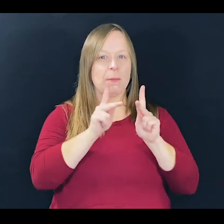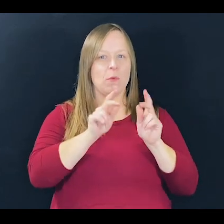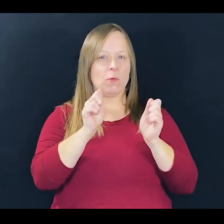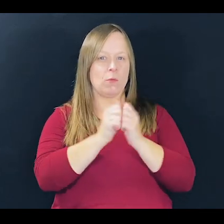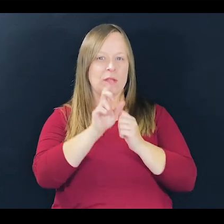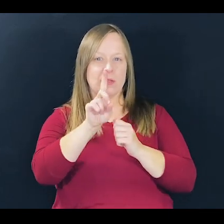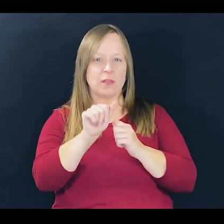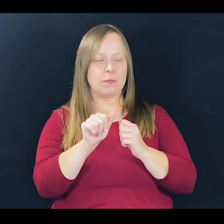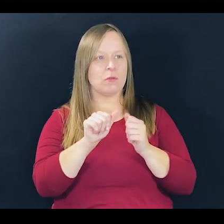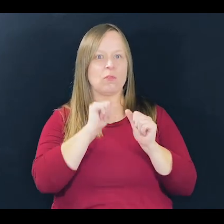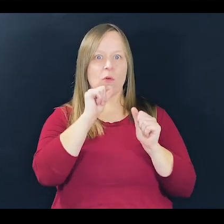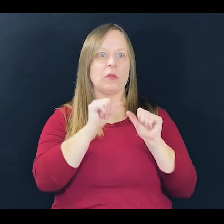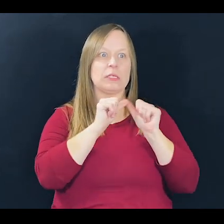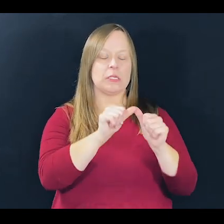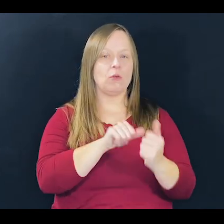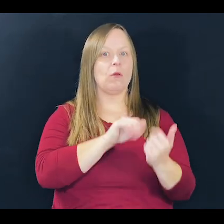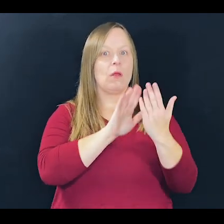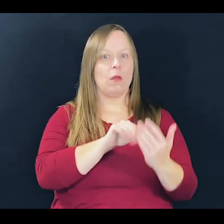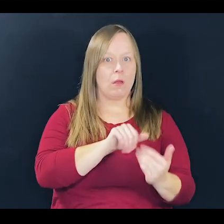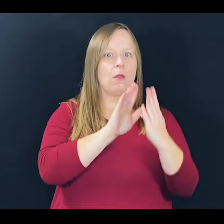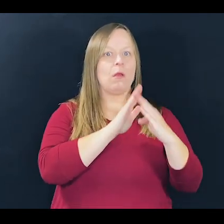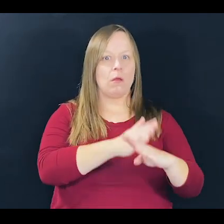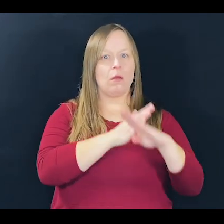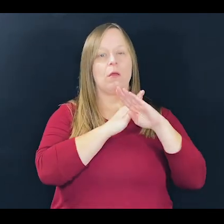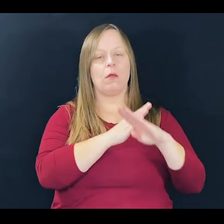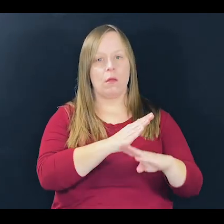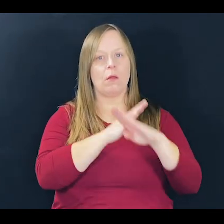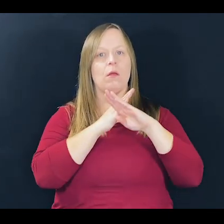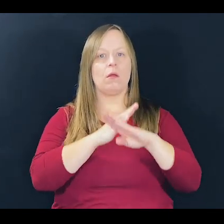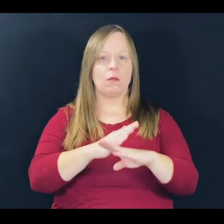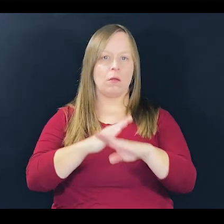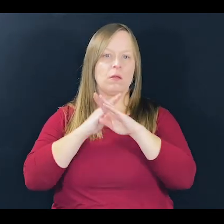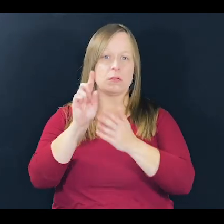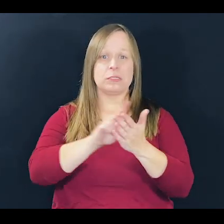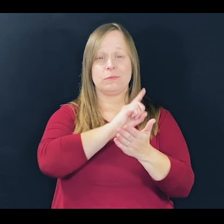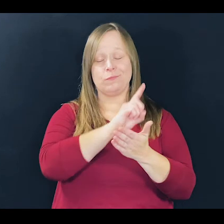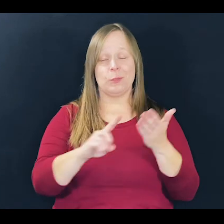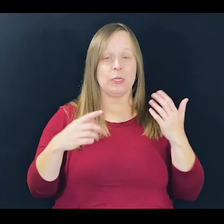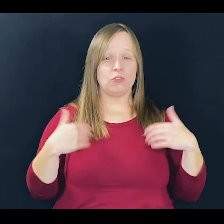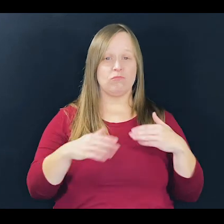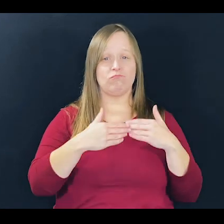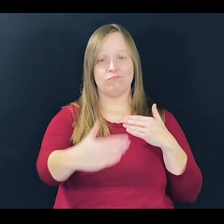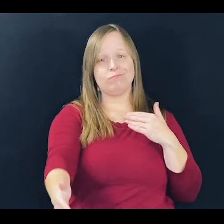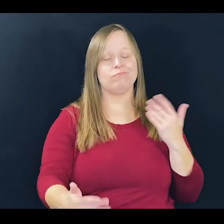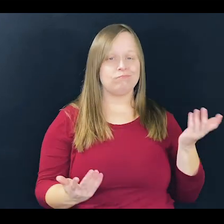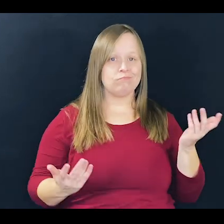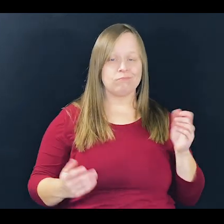disabilities do not continue to face serious issues of discrimination.